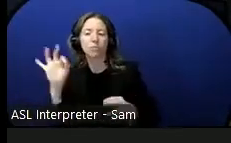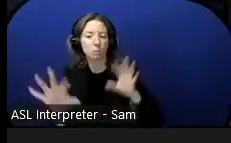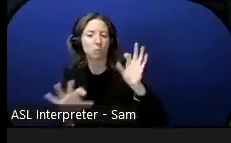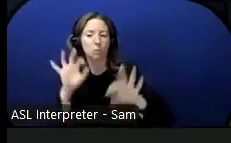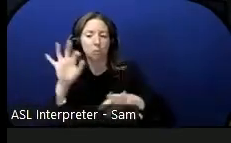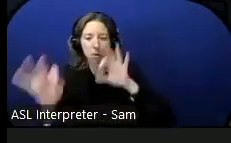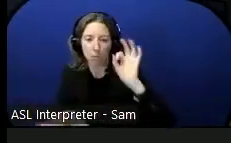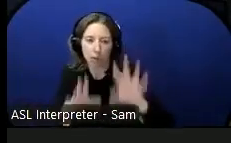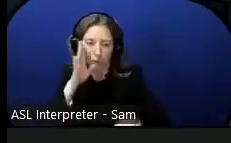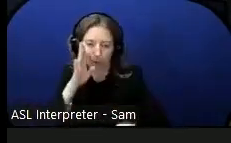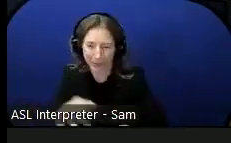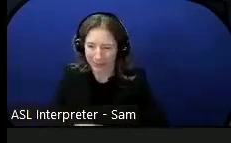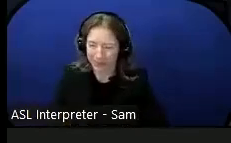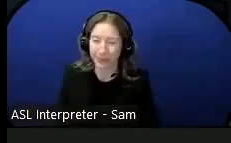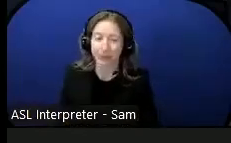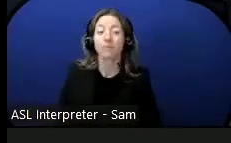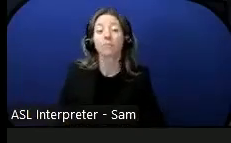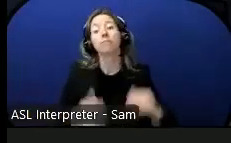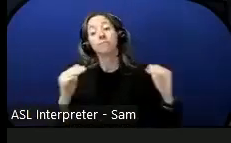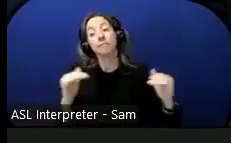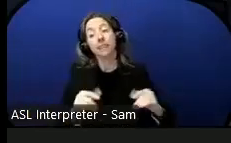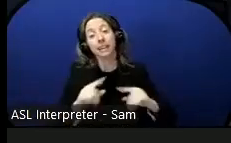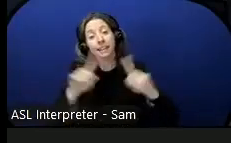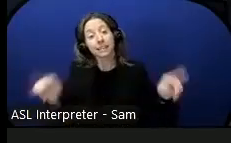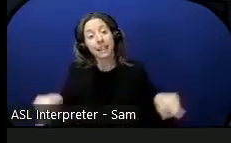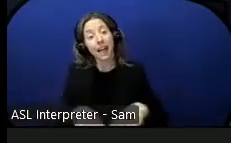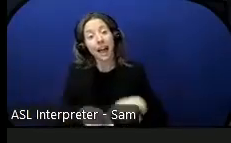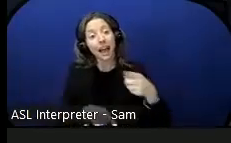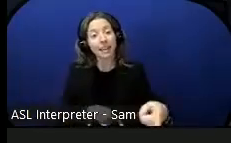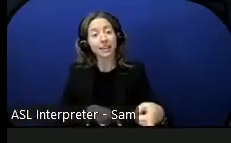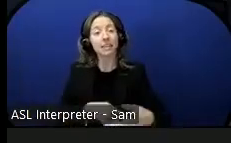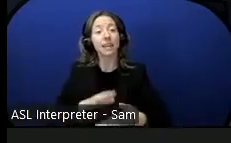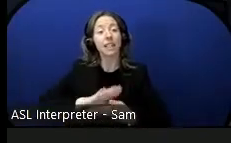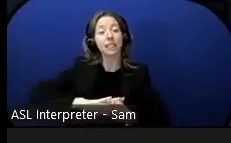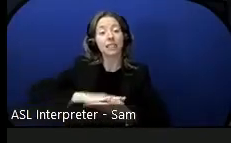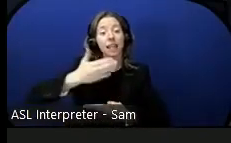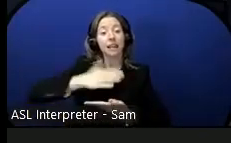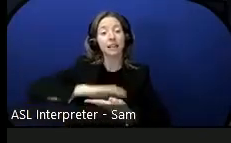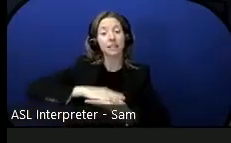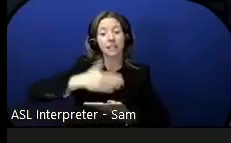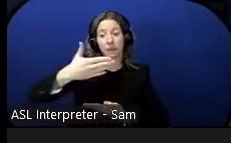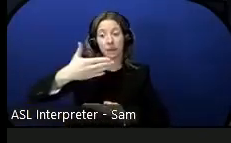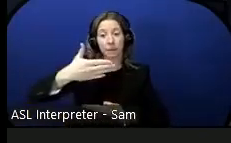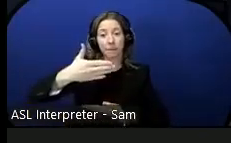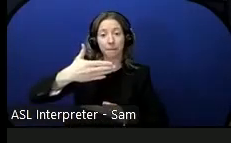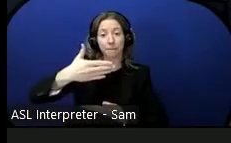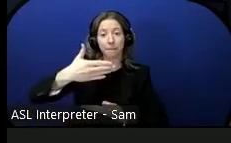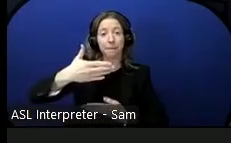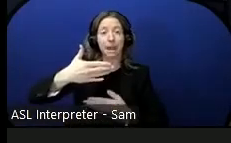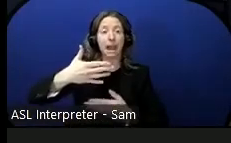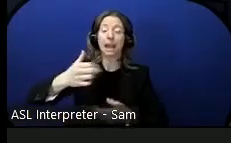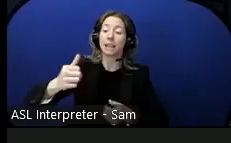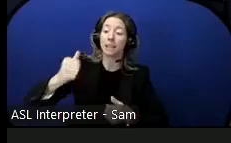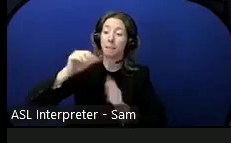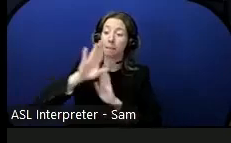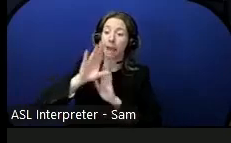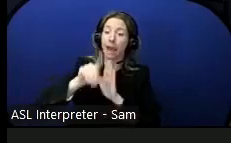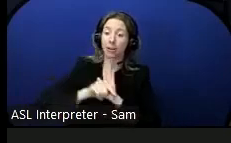And on this slide we have an open laptop with a cityscape visible in the background. Next slide.